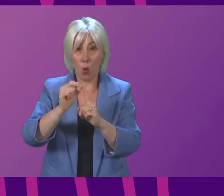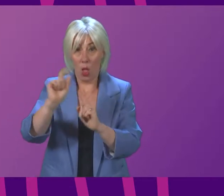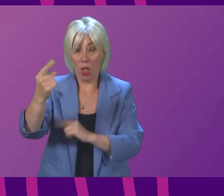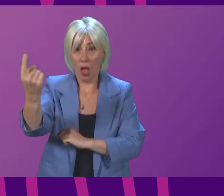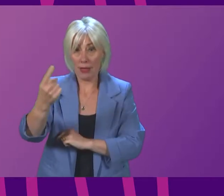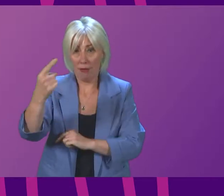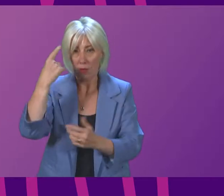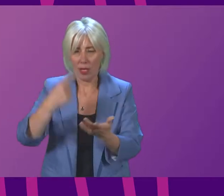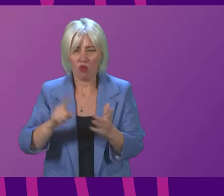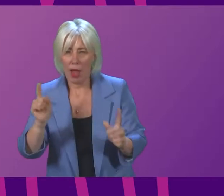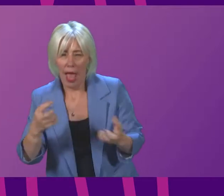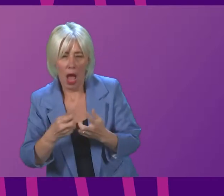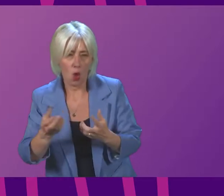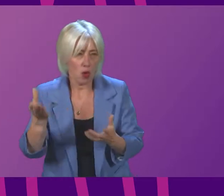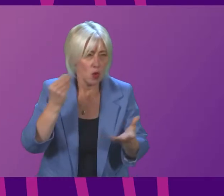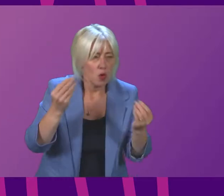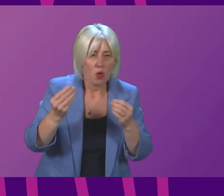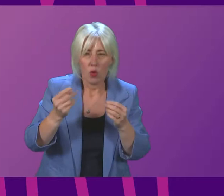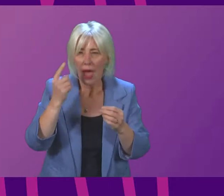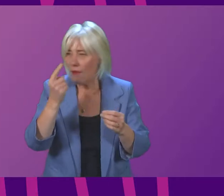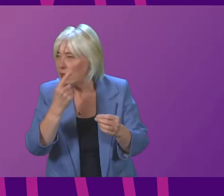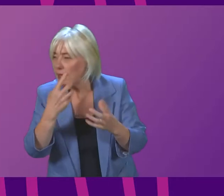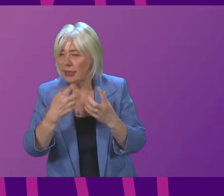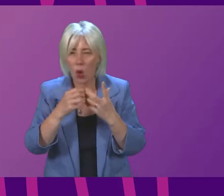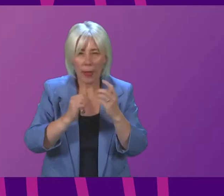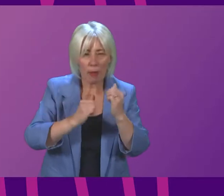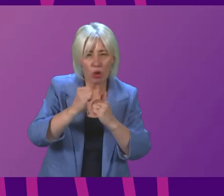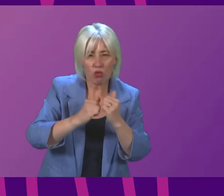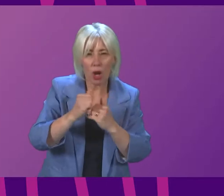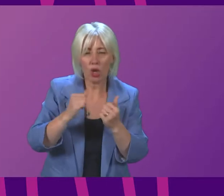to hear and to structure evidence to enable that, and then to report accordingly. In my statement,